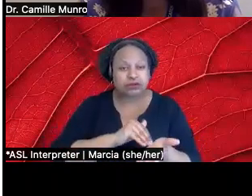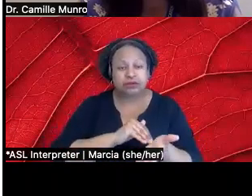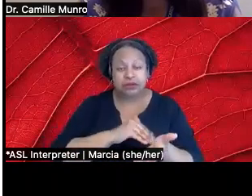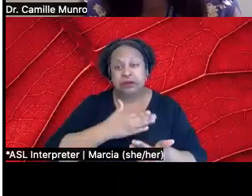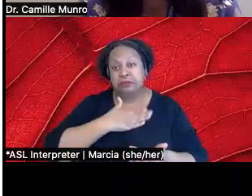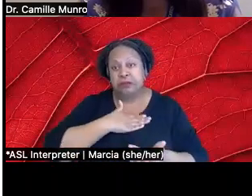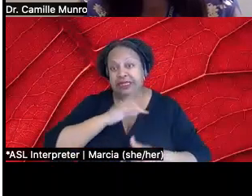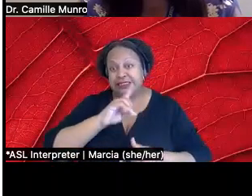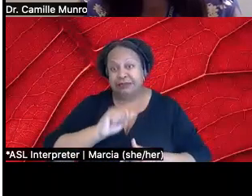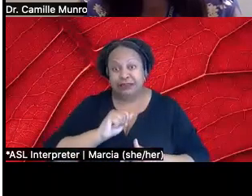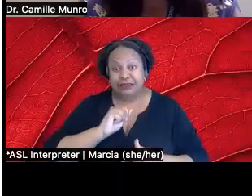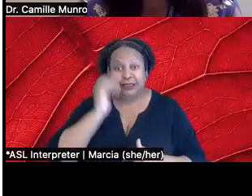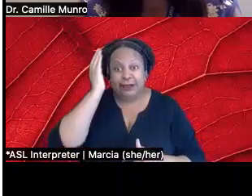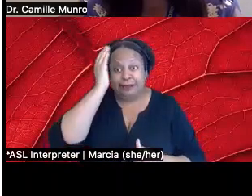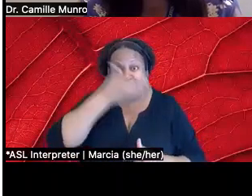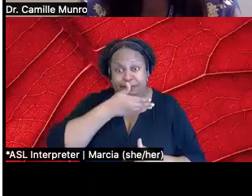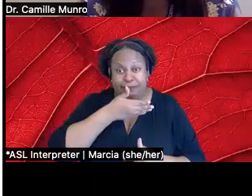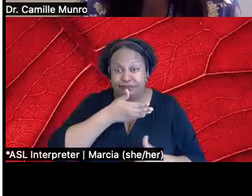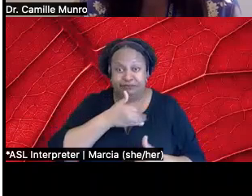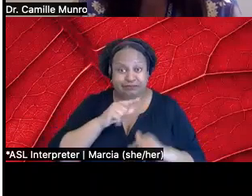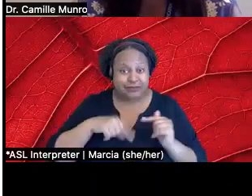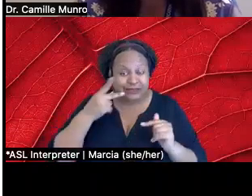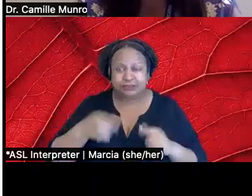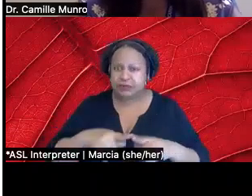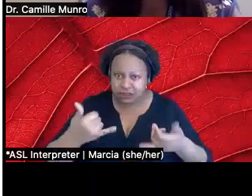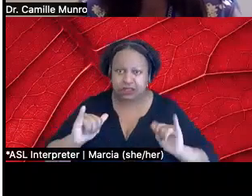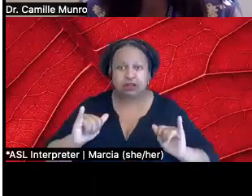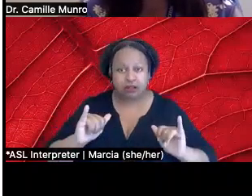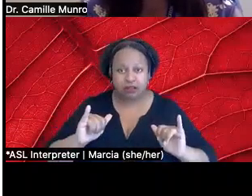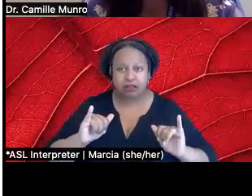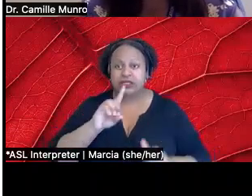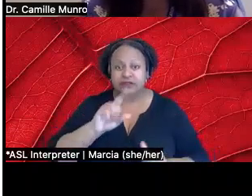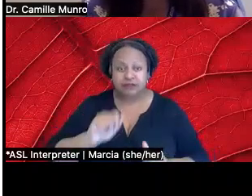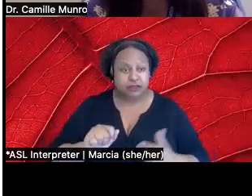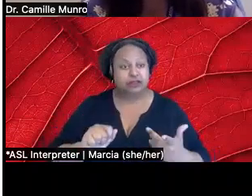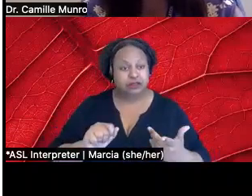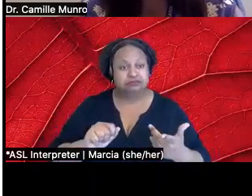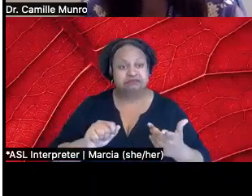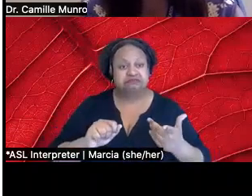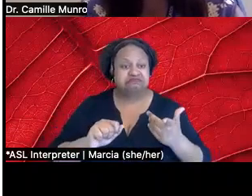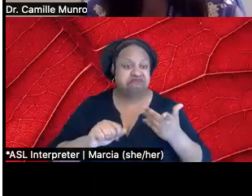but it still is disability and should avoid stigma/comments,